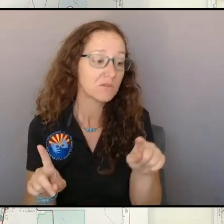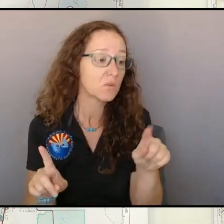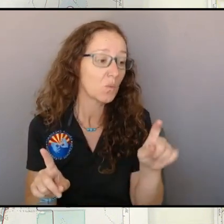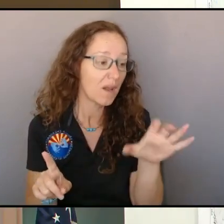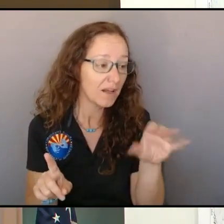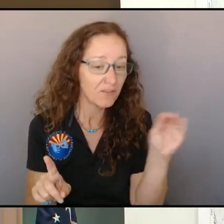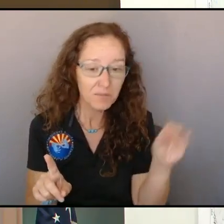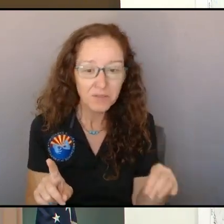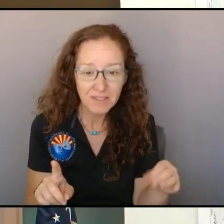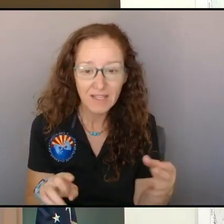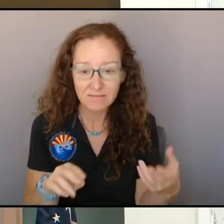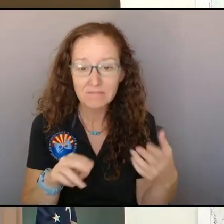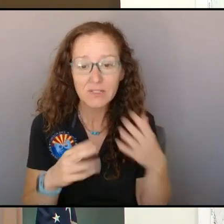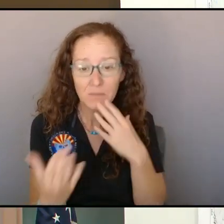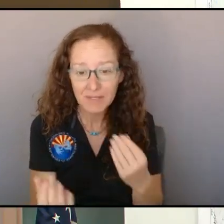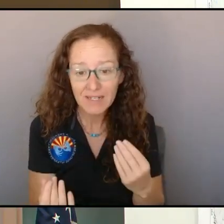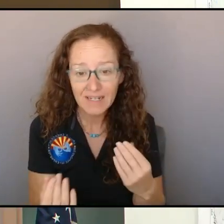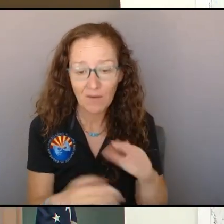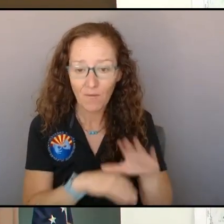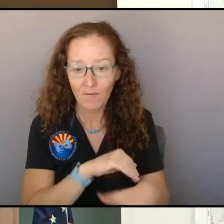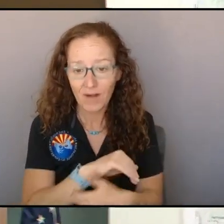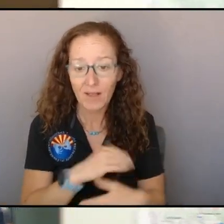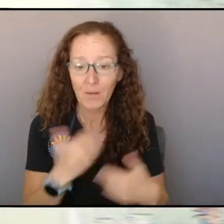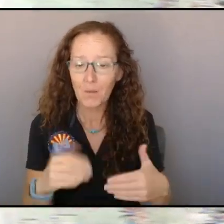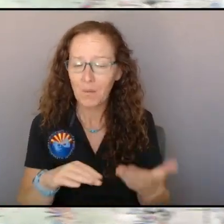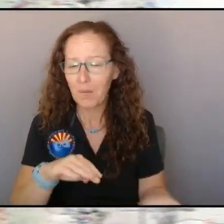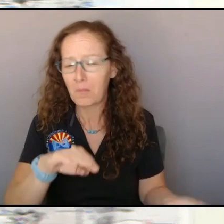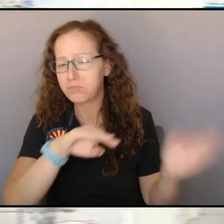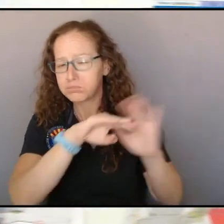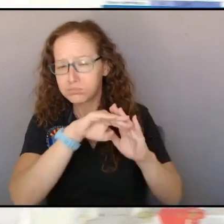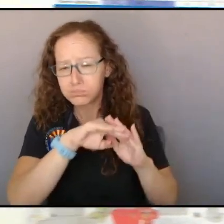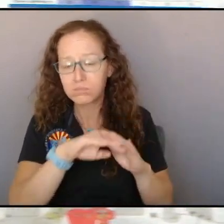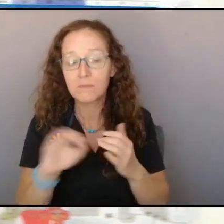over to this monitor here. This is a satellite capture in the